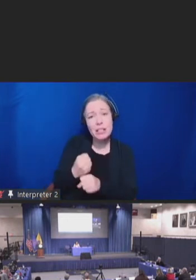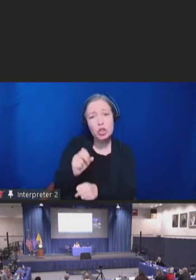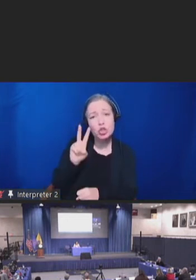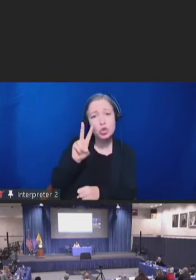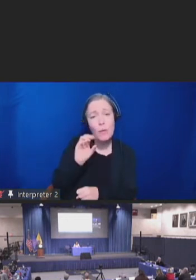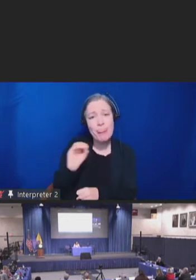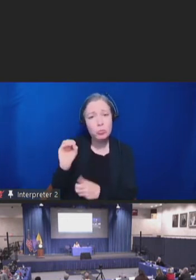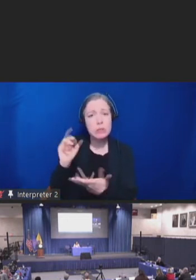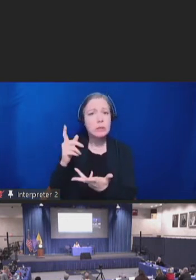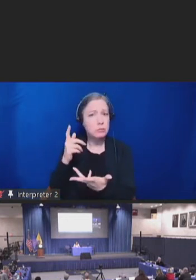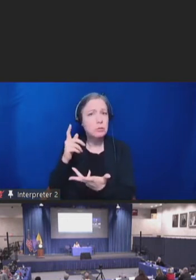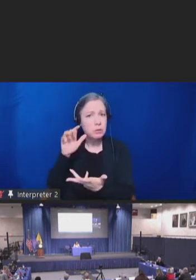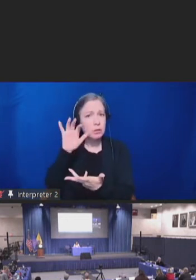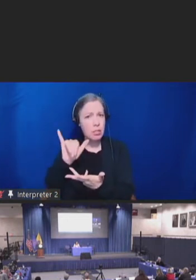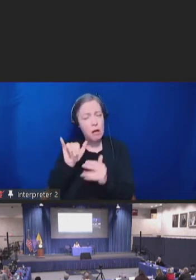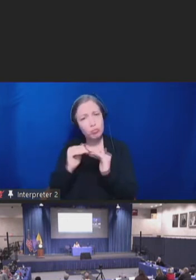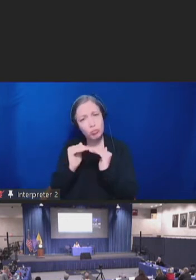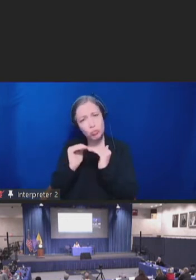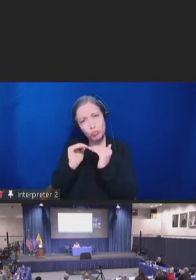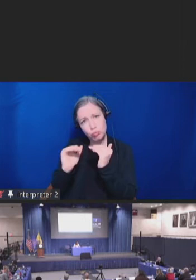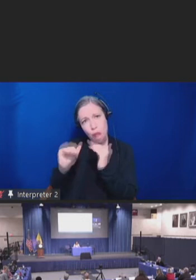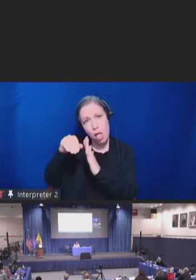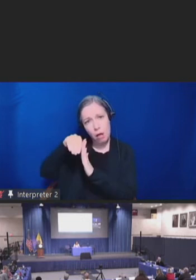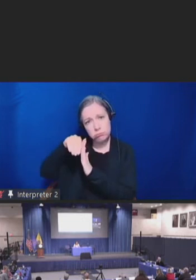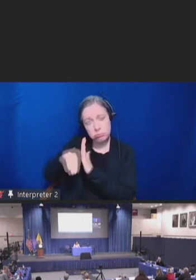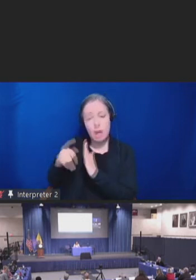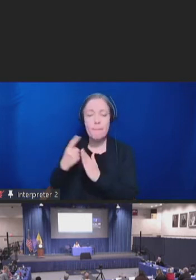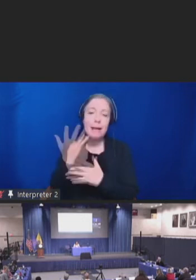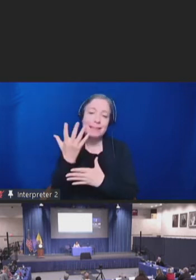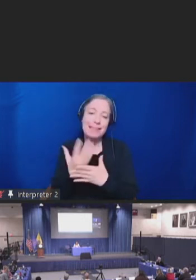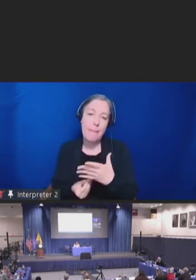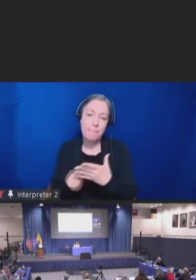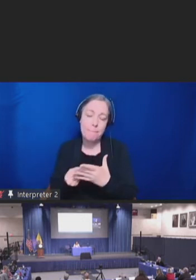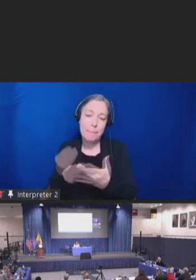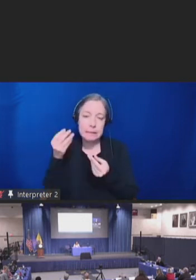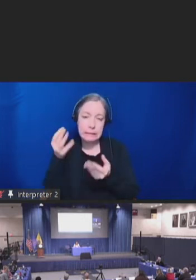There's a -- there was a gap in survey data between say, '95 and 2000.